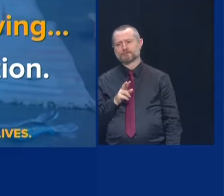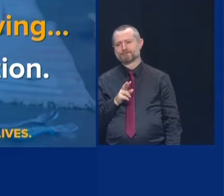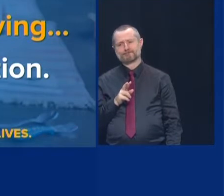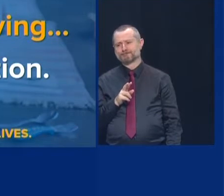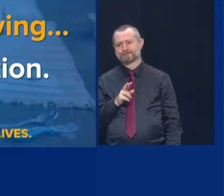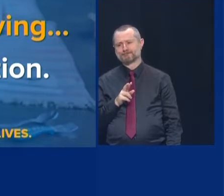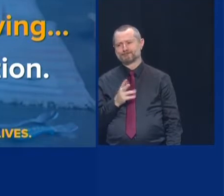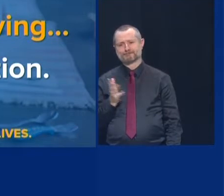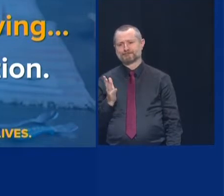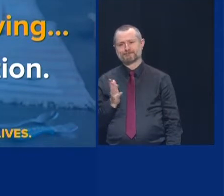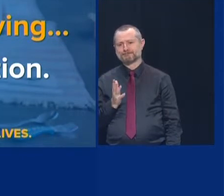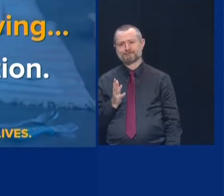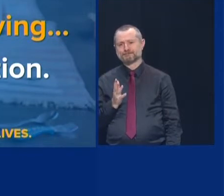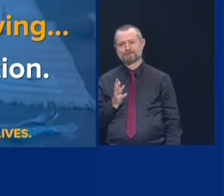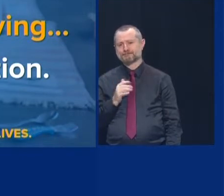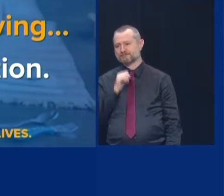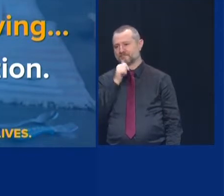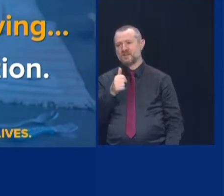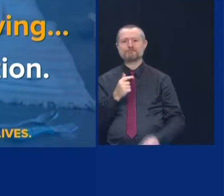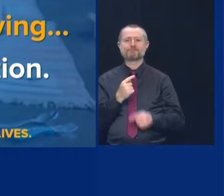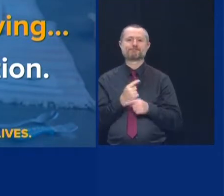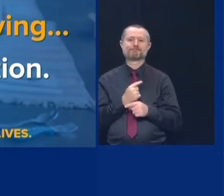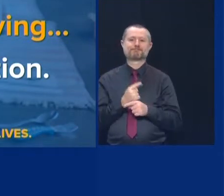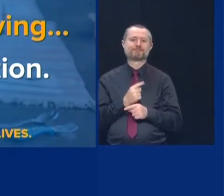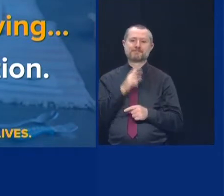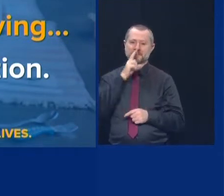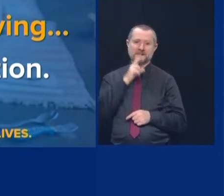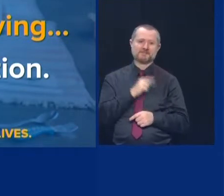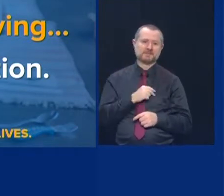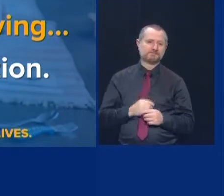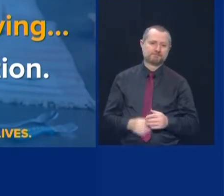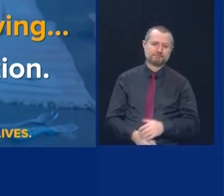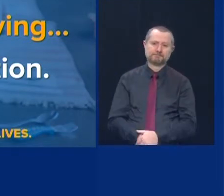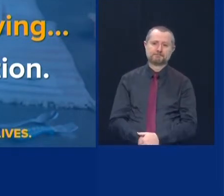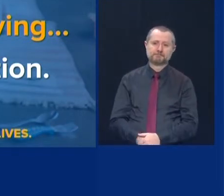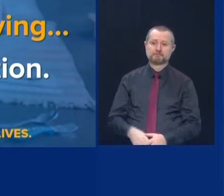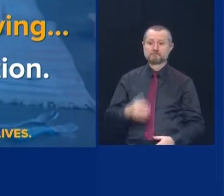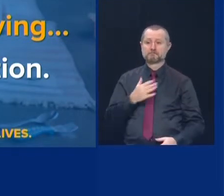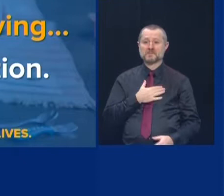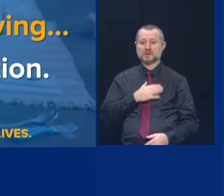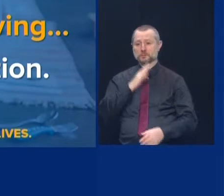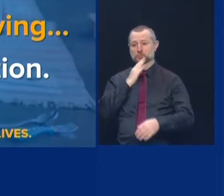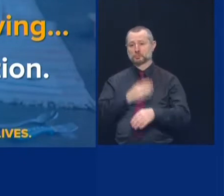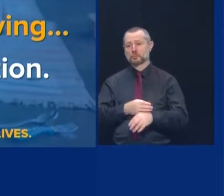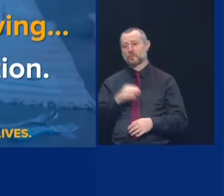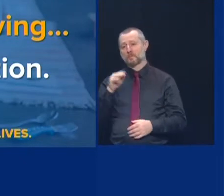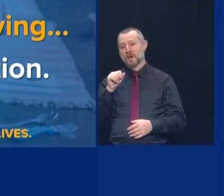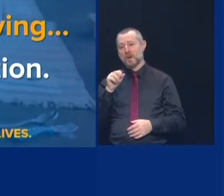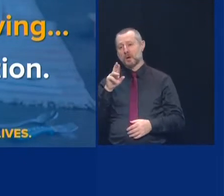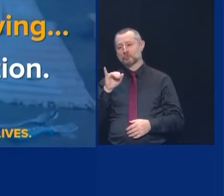BUY OUR PRODUCT. I UNDERSTAND THAT. THIS IS NOT A NORMAL